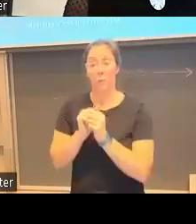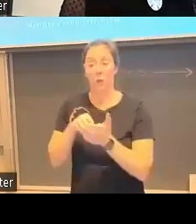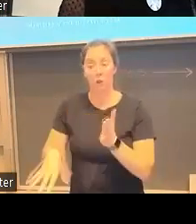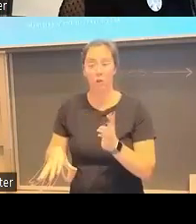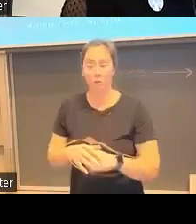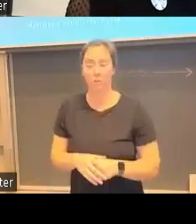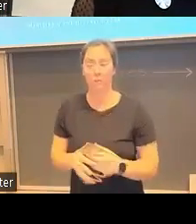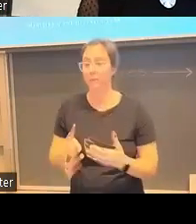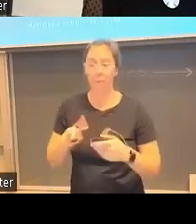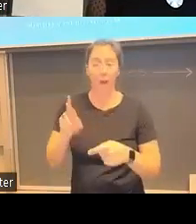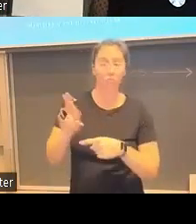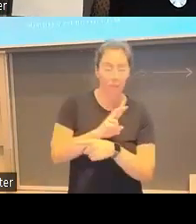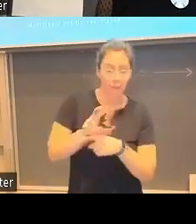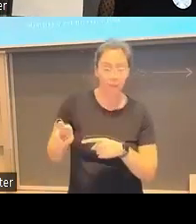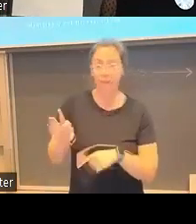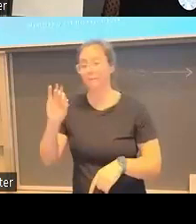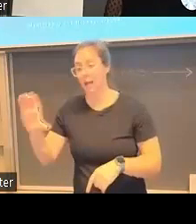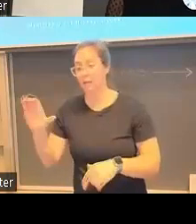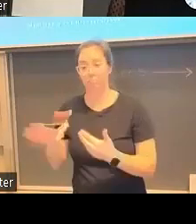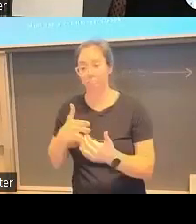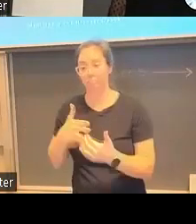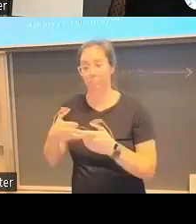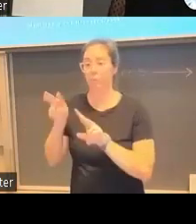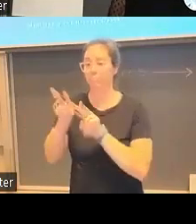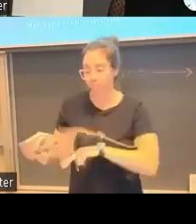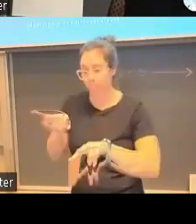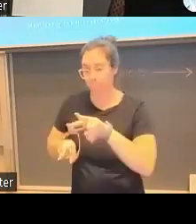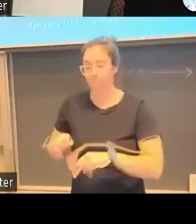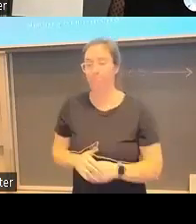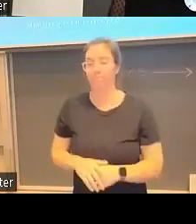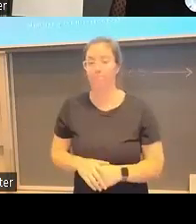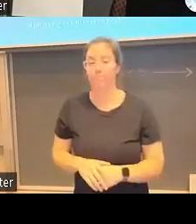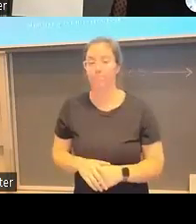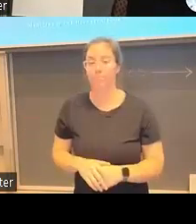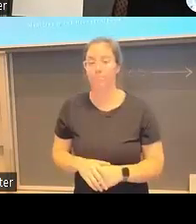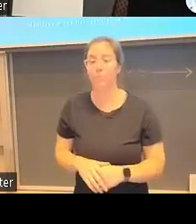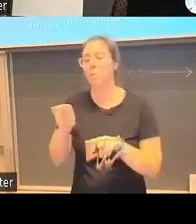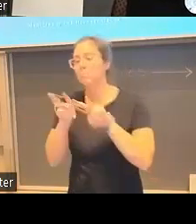resident or faculty member and our hope is to be able to really look for patterns and Trends